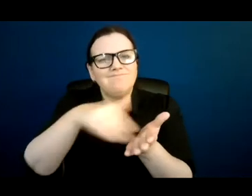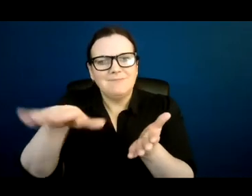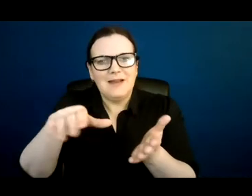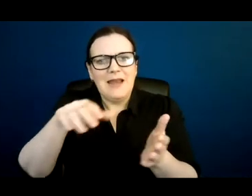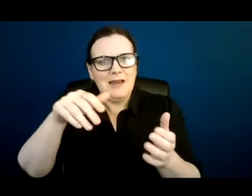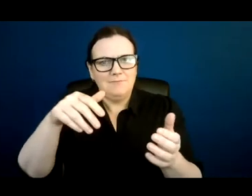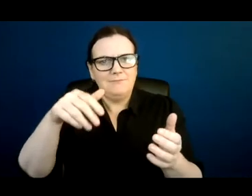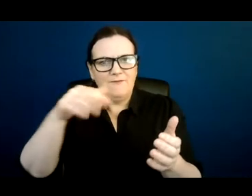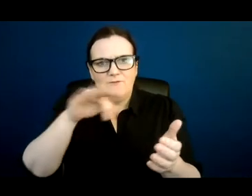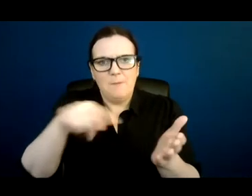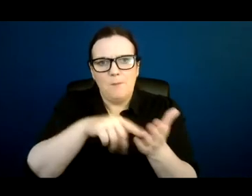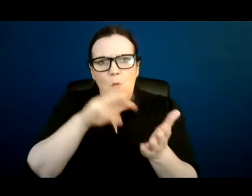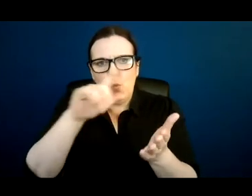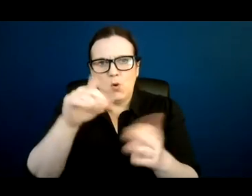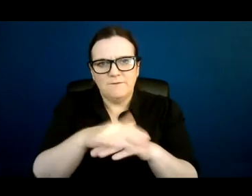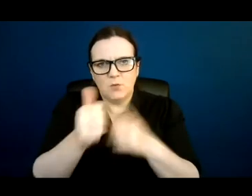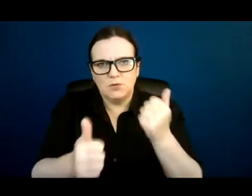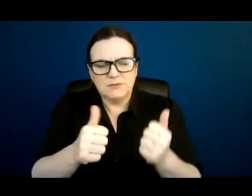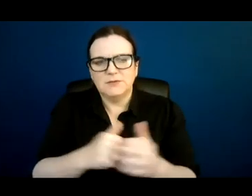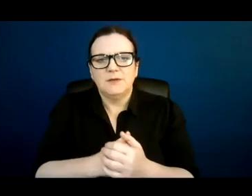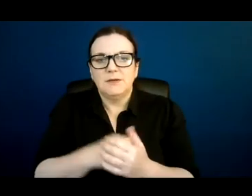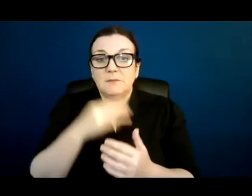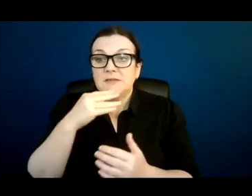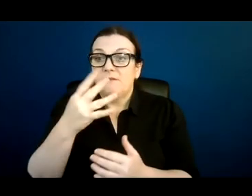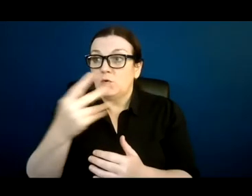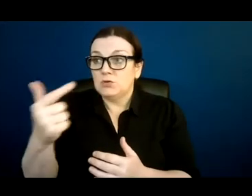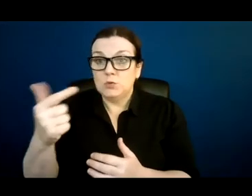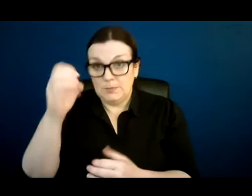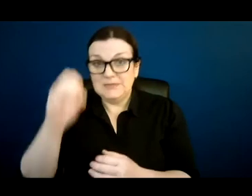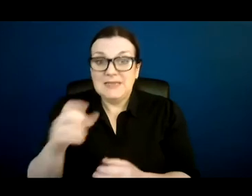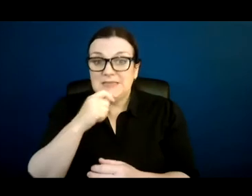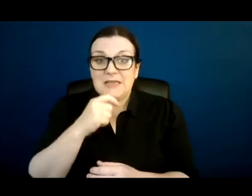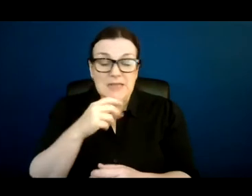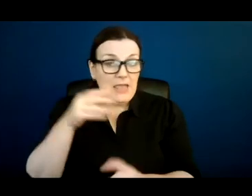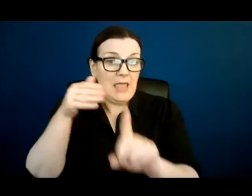in from that were 42 per cent of respondents said they intended to apply within year.